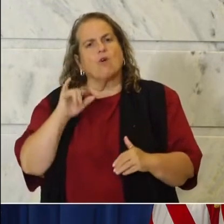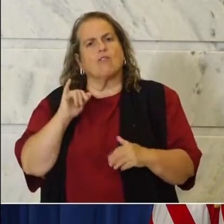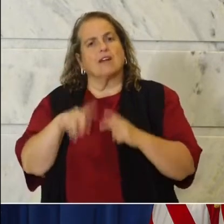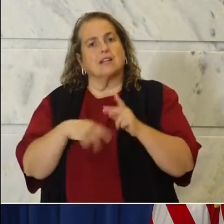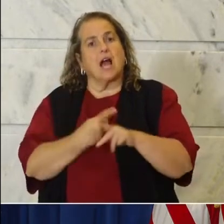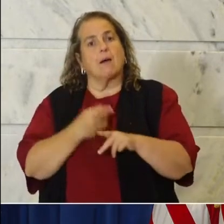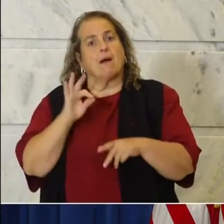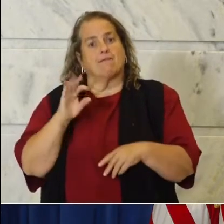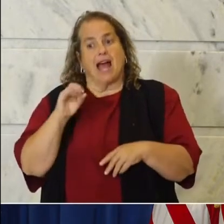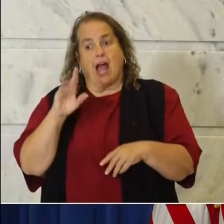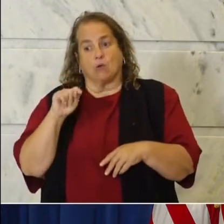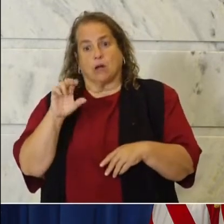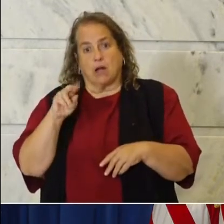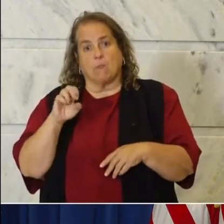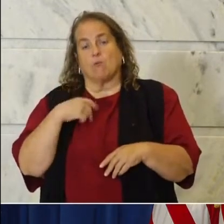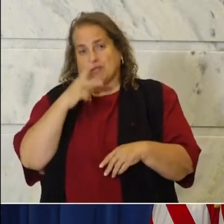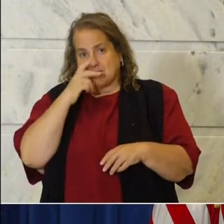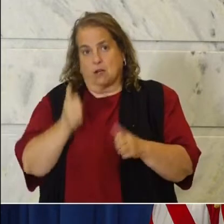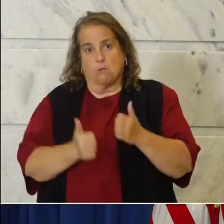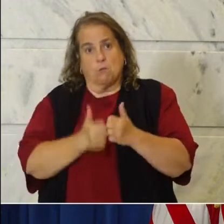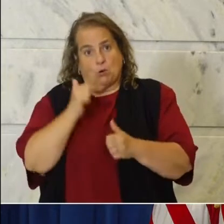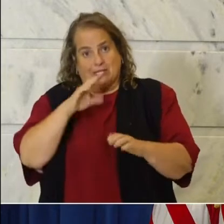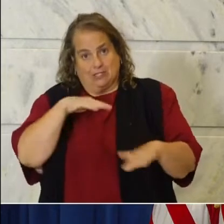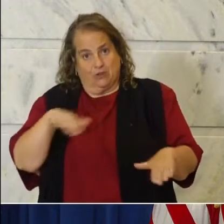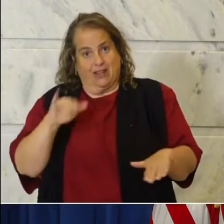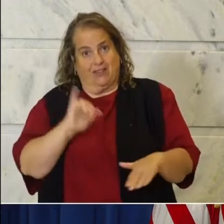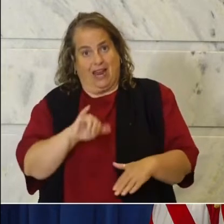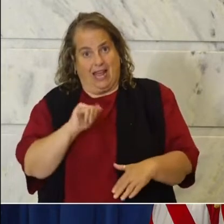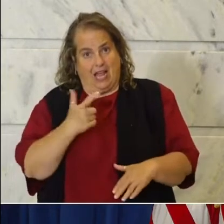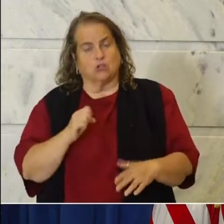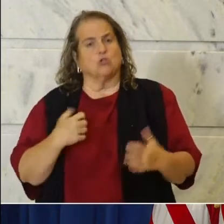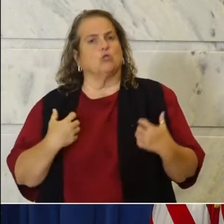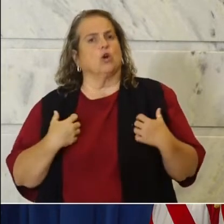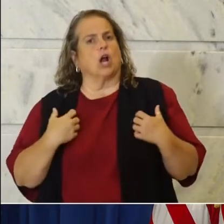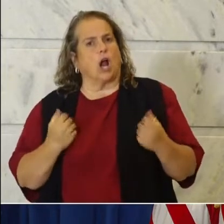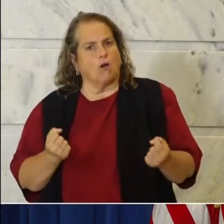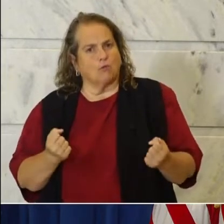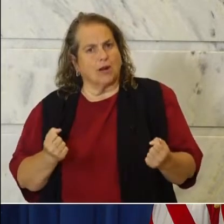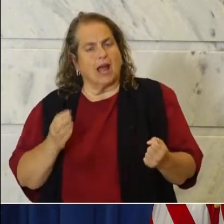seen in most others of this age, and that is a recovery and hopefully very